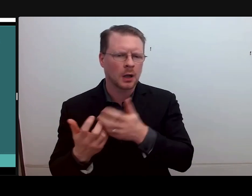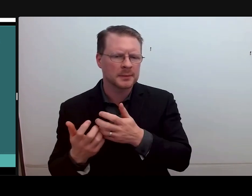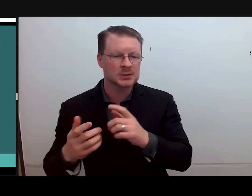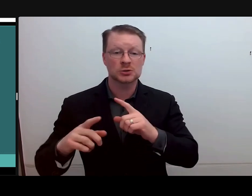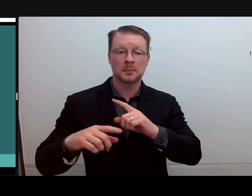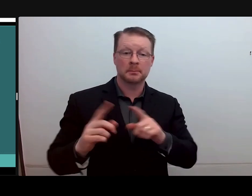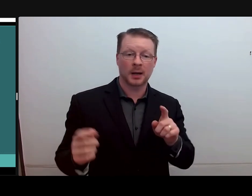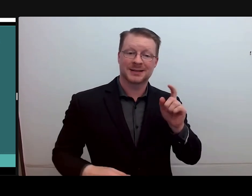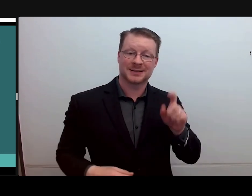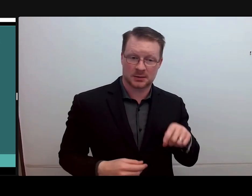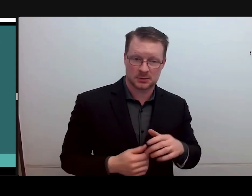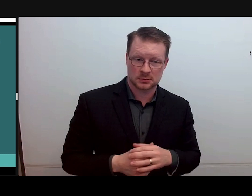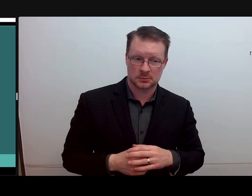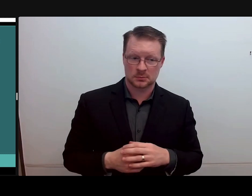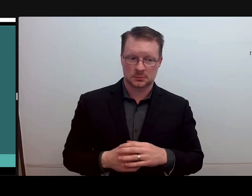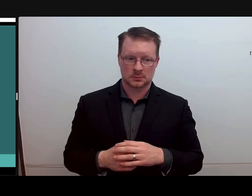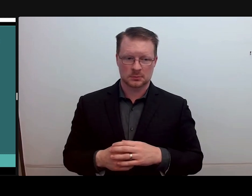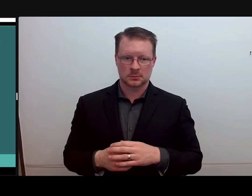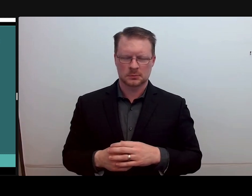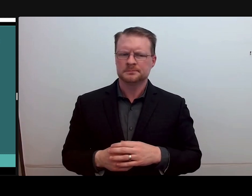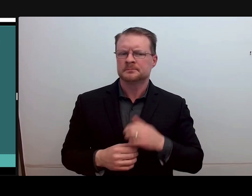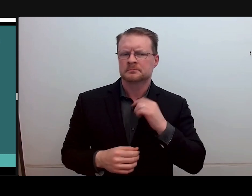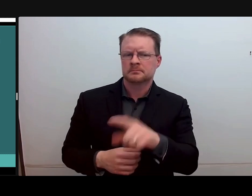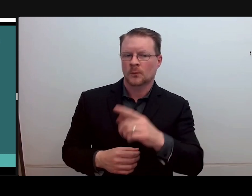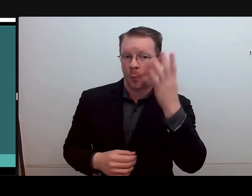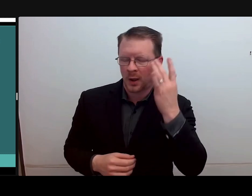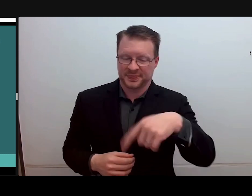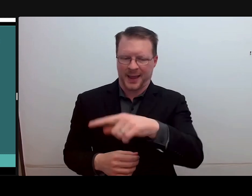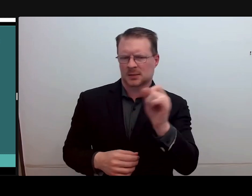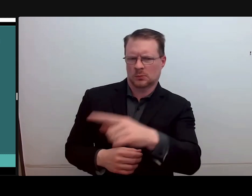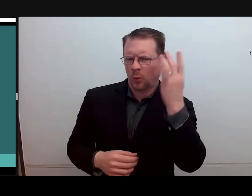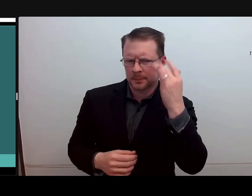who didn't request accommodations but have needs,